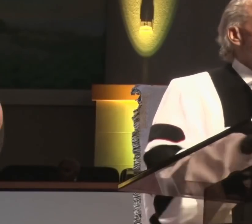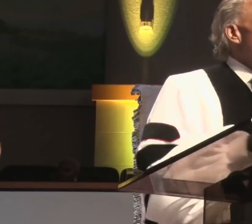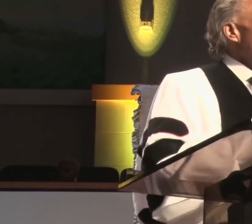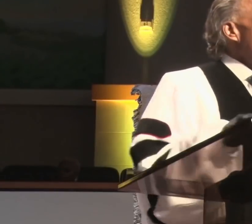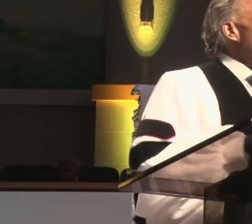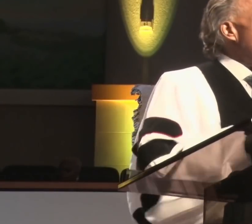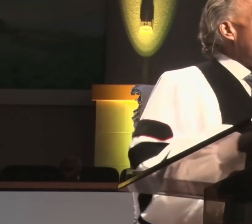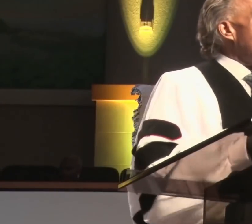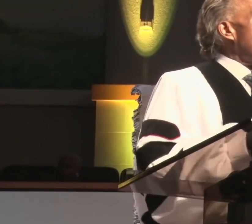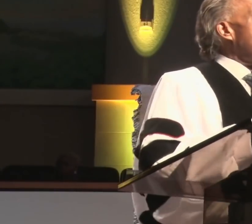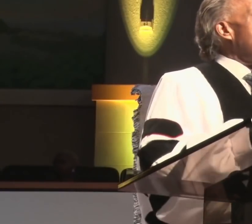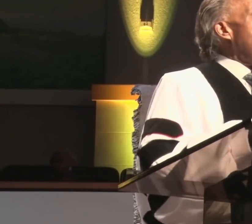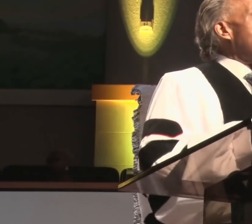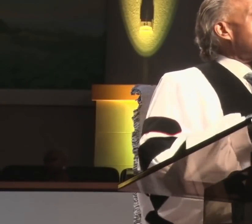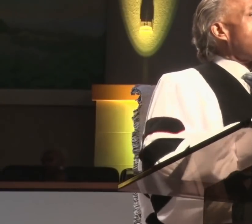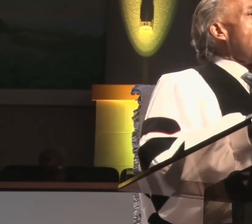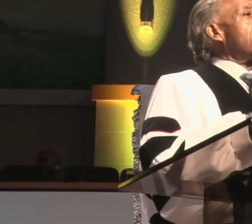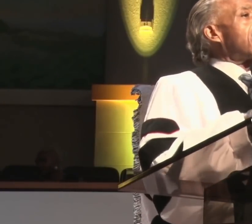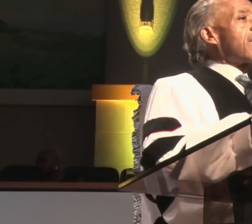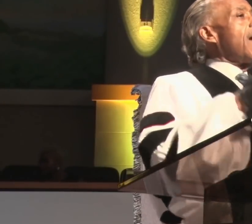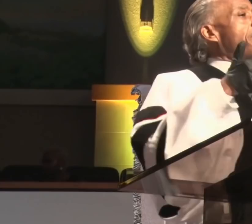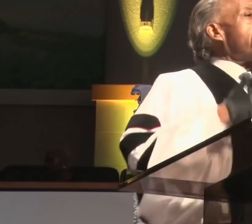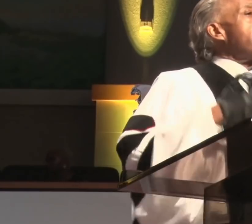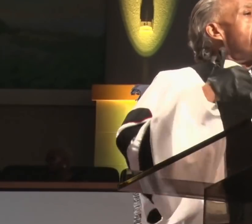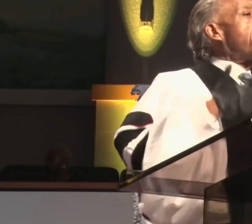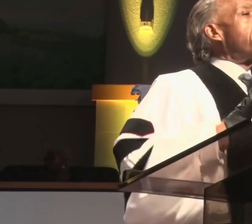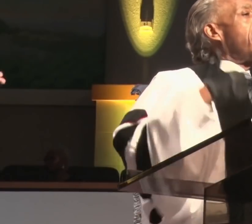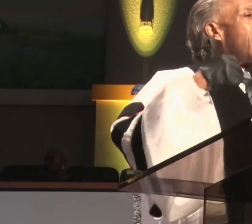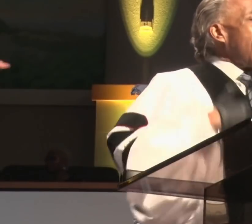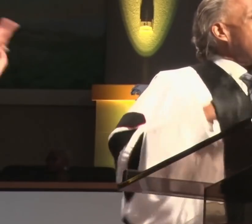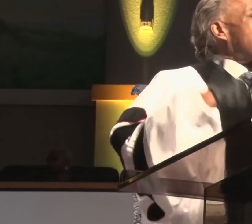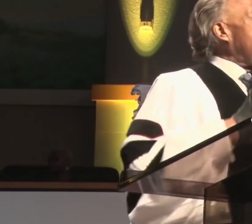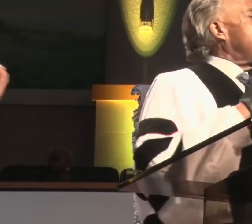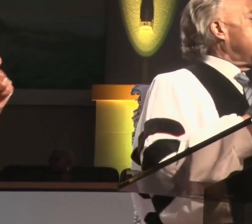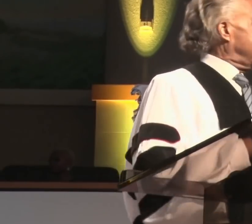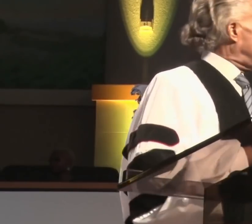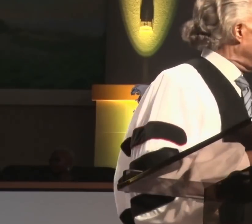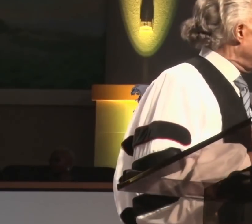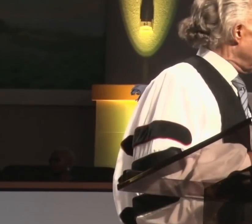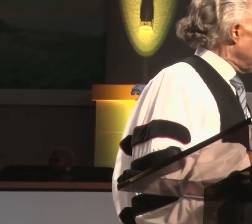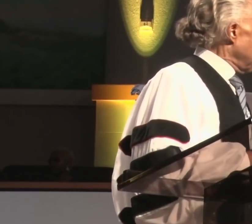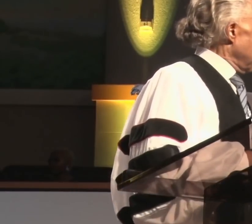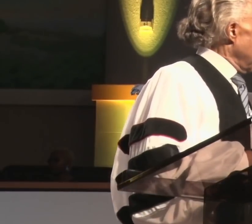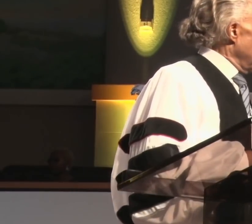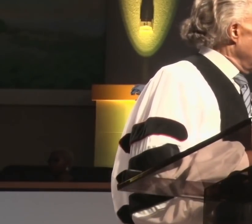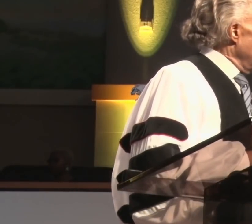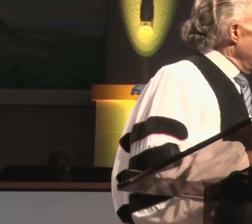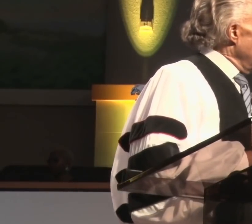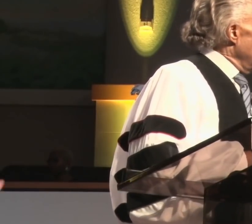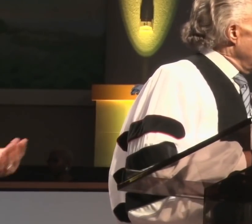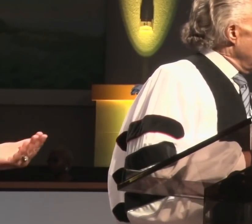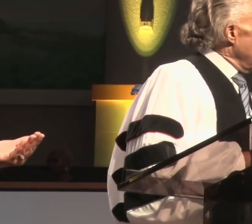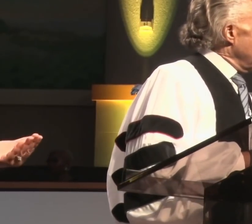EQUAL JUSTICE. EQUAL FAIRNESS. EQUAL FAIRNESS. WE’RE NOT ANTI-ANYBODY.